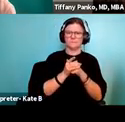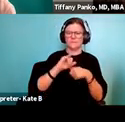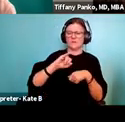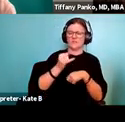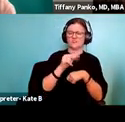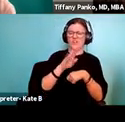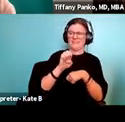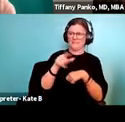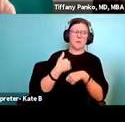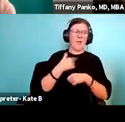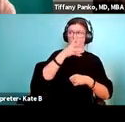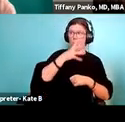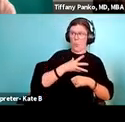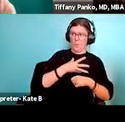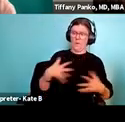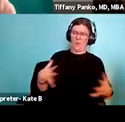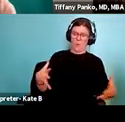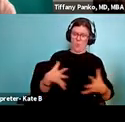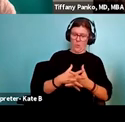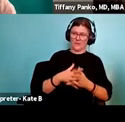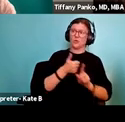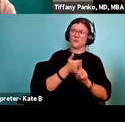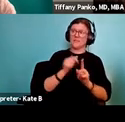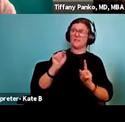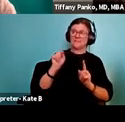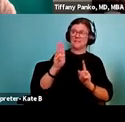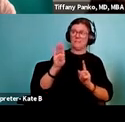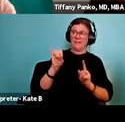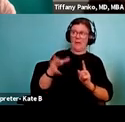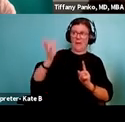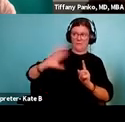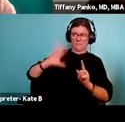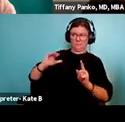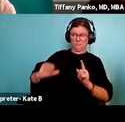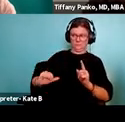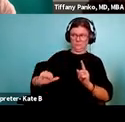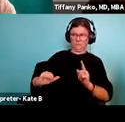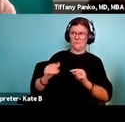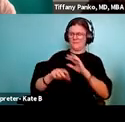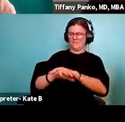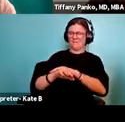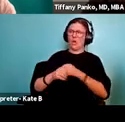mom with a childhood brain injury resulting in loss of function in her dominant hand.